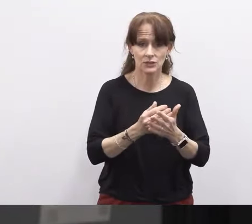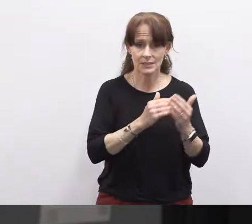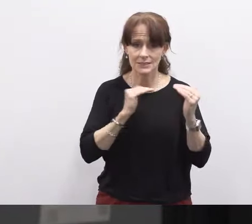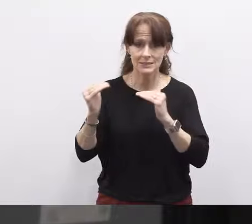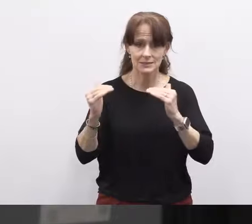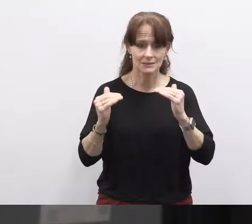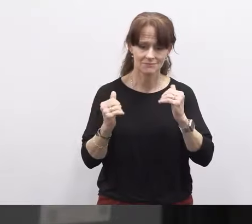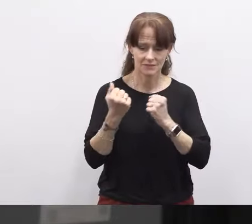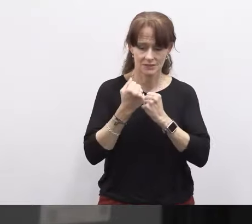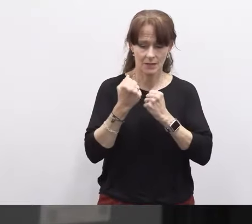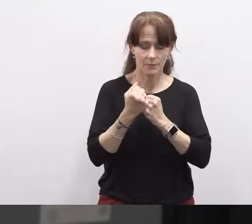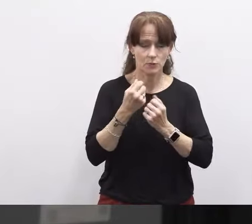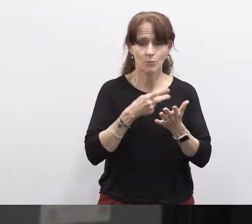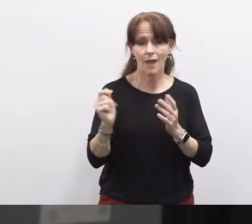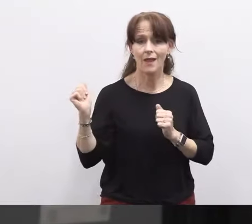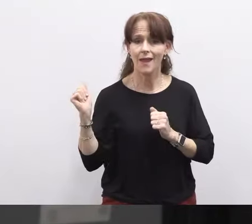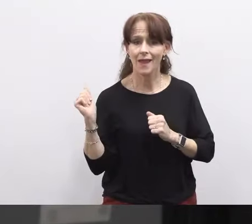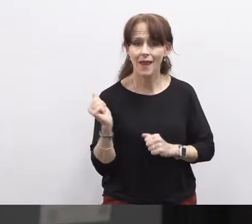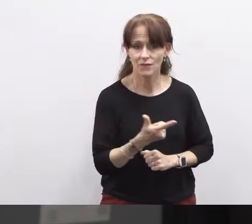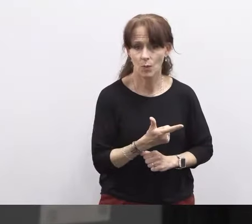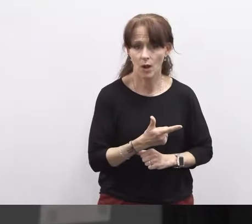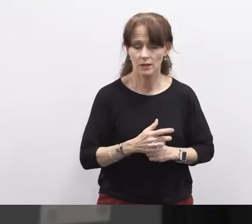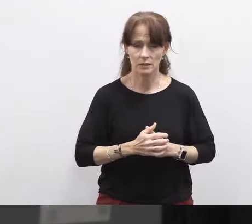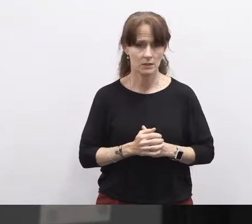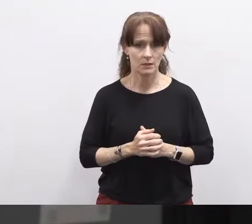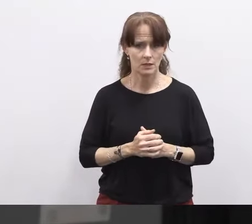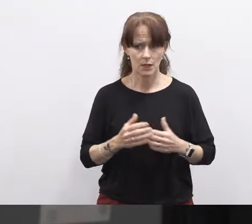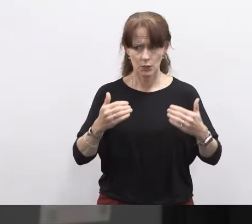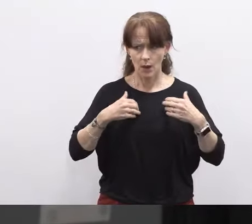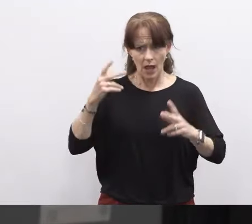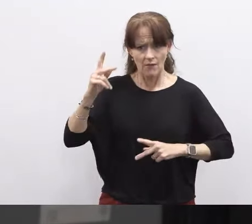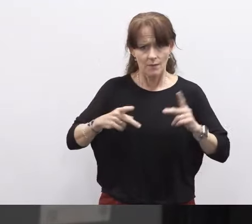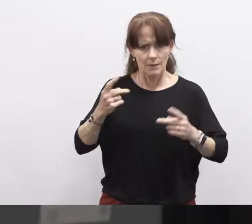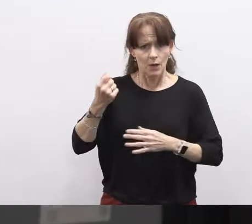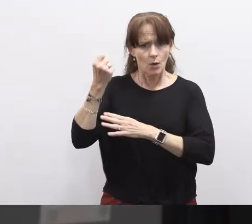The only other thing I'd like to say at this point is you have people out here protesting.